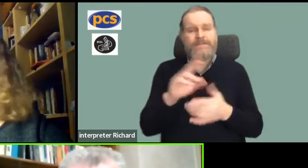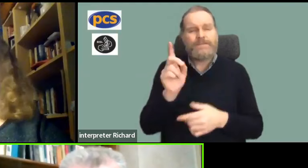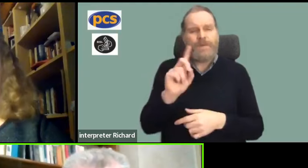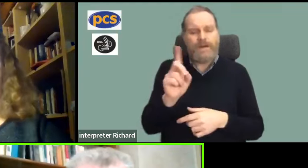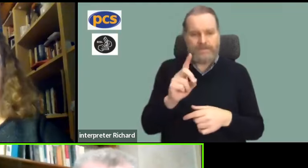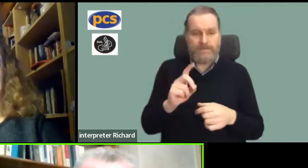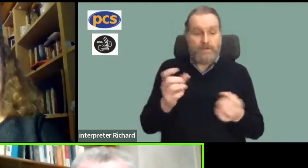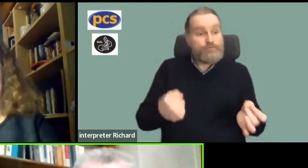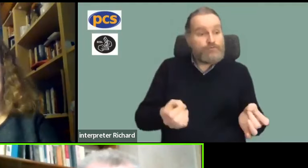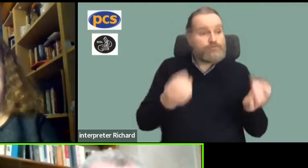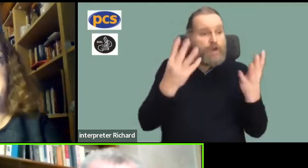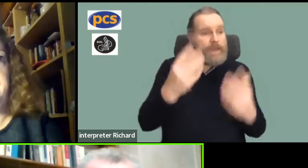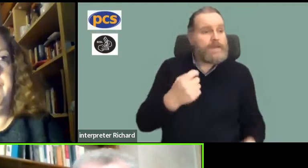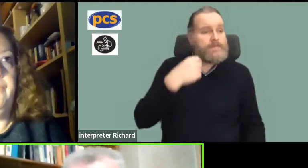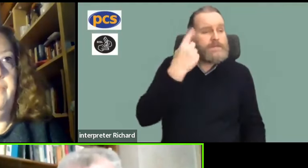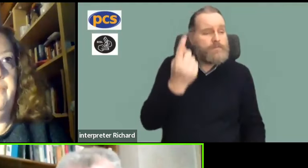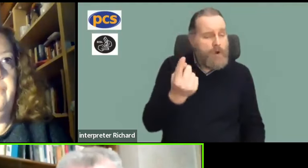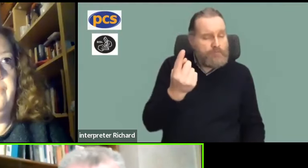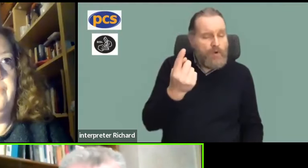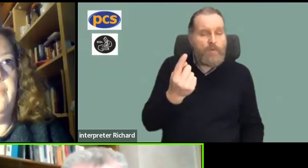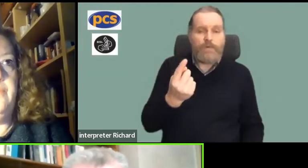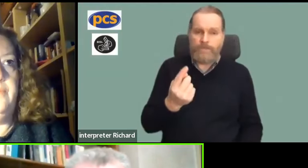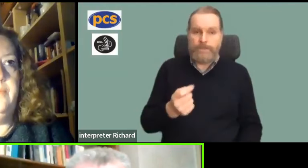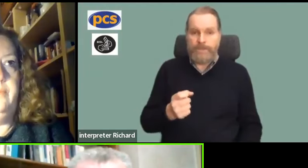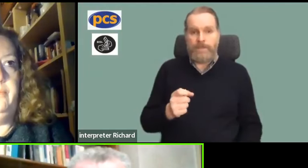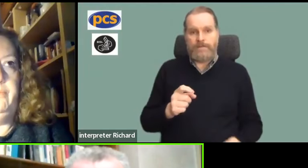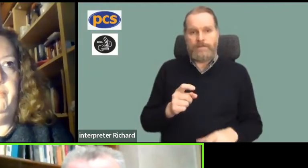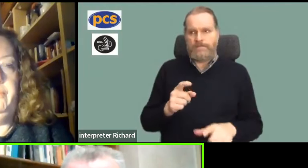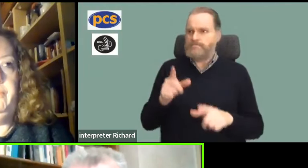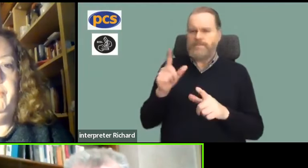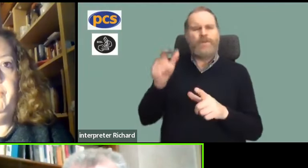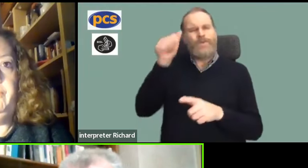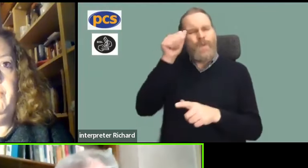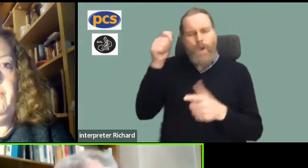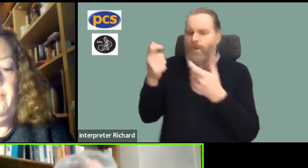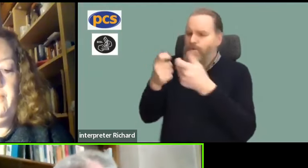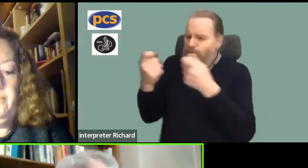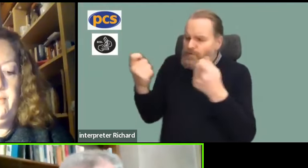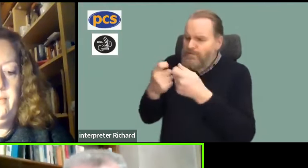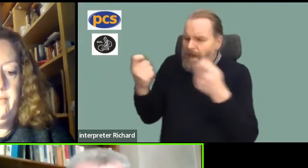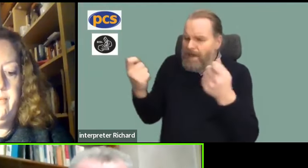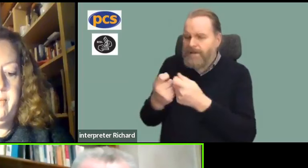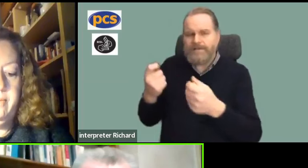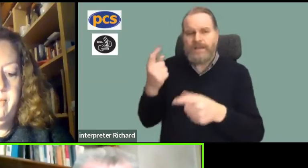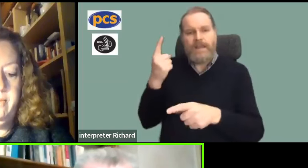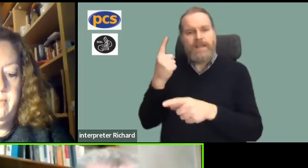the nonsense we nonsense. We often read in the papers that people that people think a Pcs. and And the Civil Service, and they